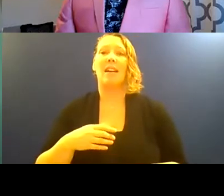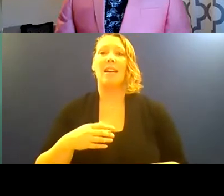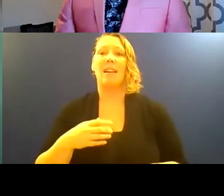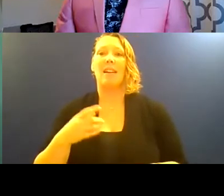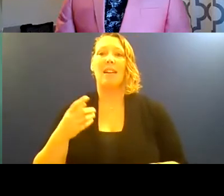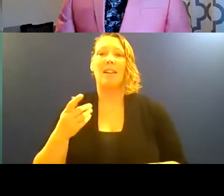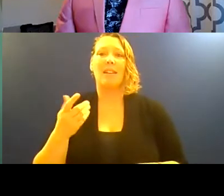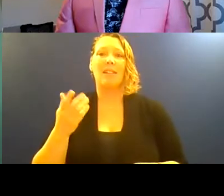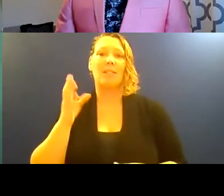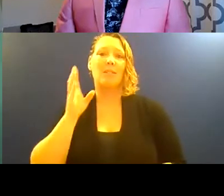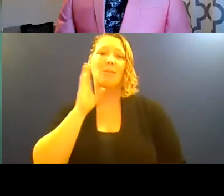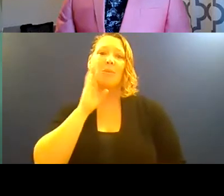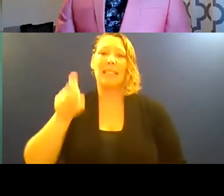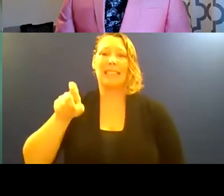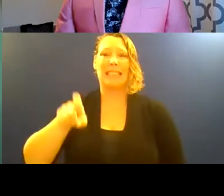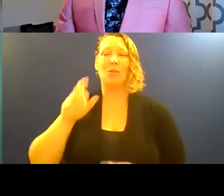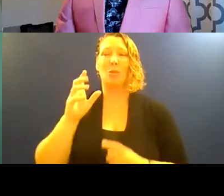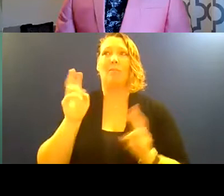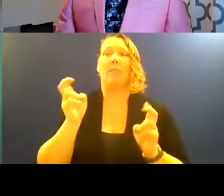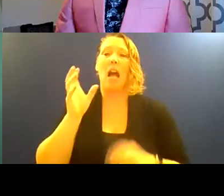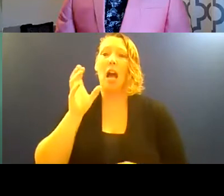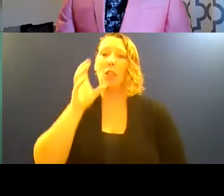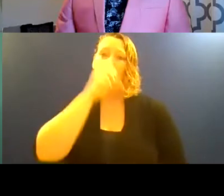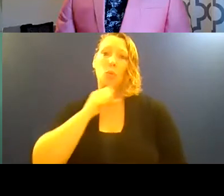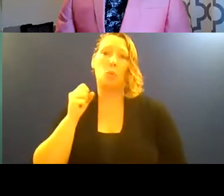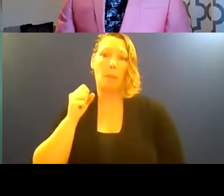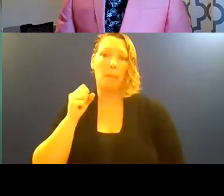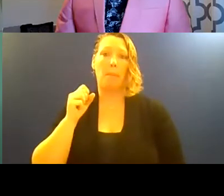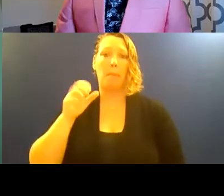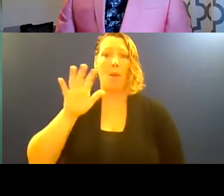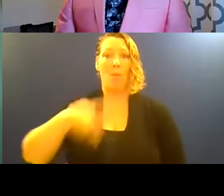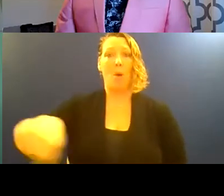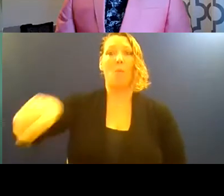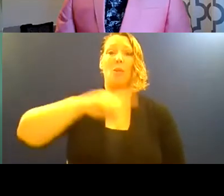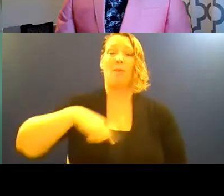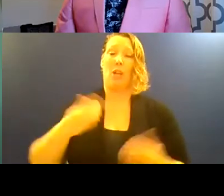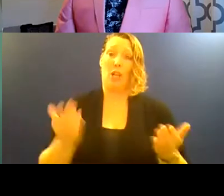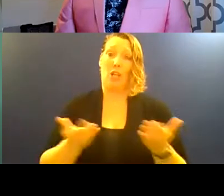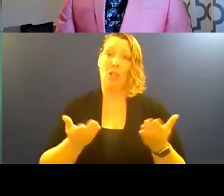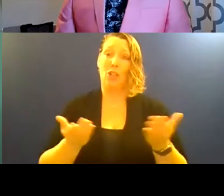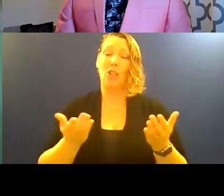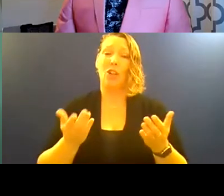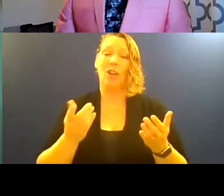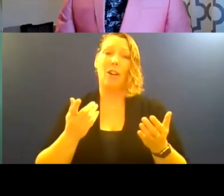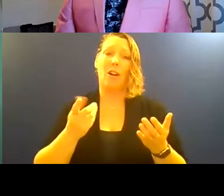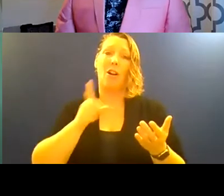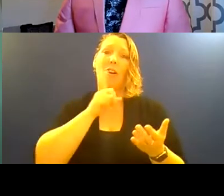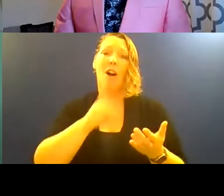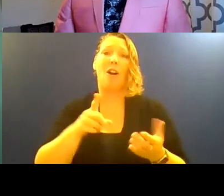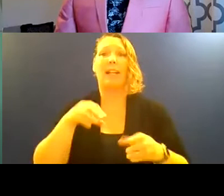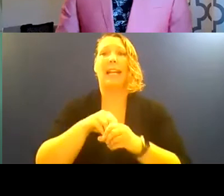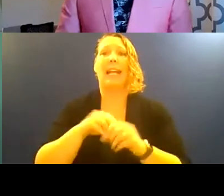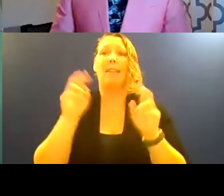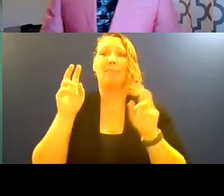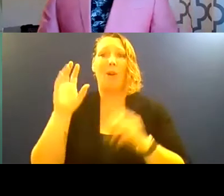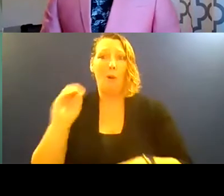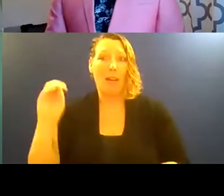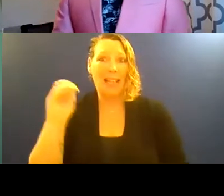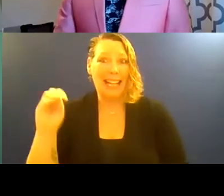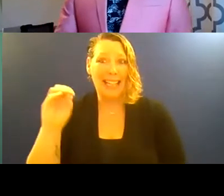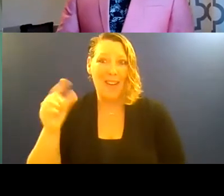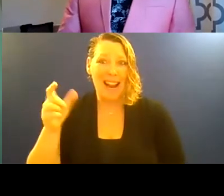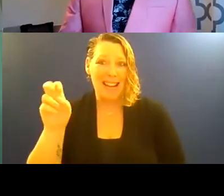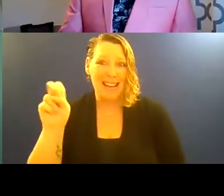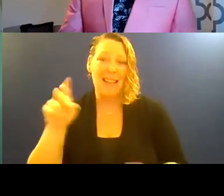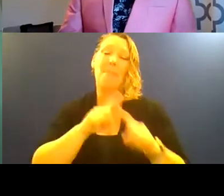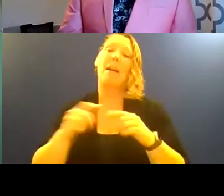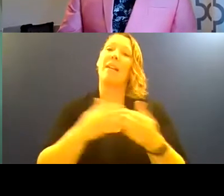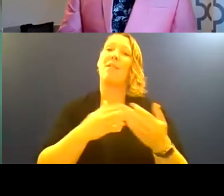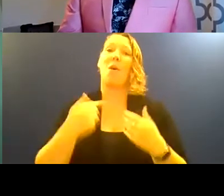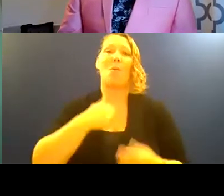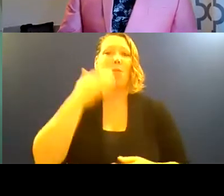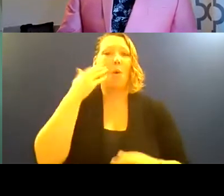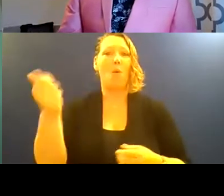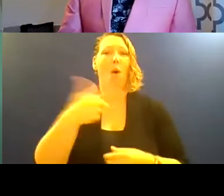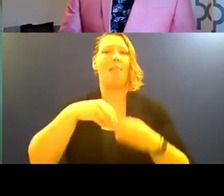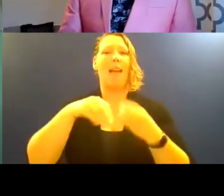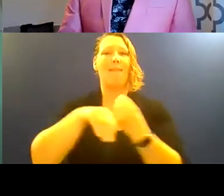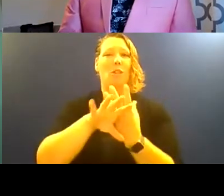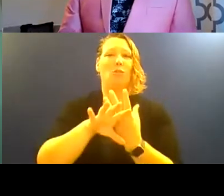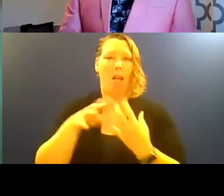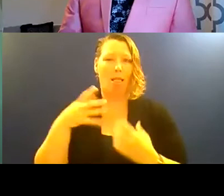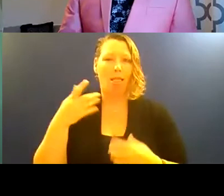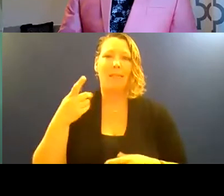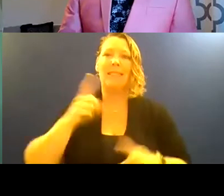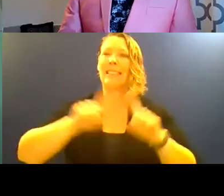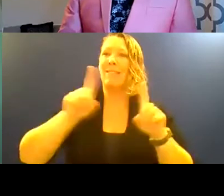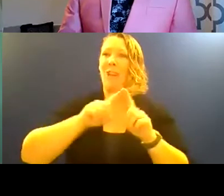And I think it would be easy to assume that those of us in attendance are in what is known as Oregon. But even then, I know we're all in this virtual space from different places.